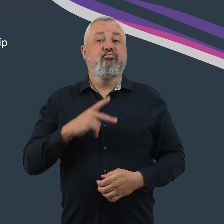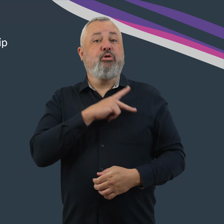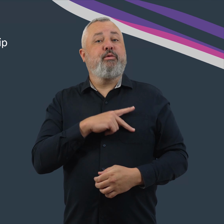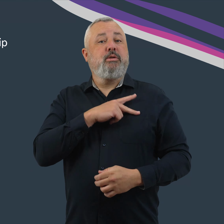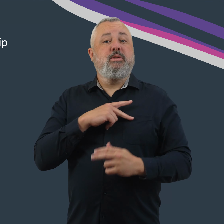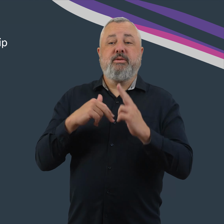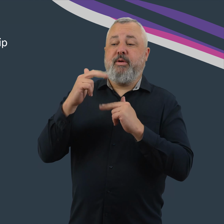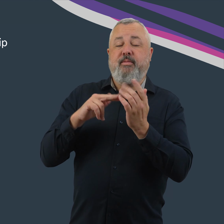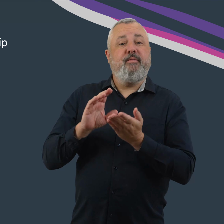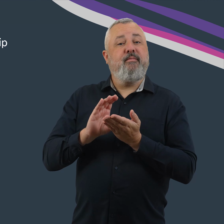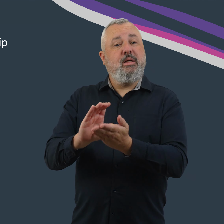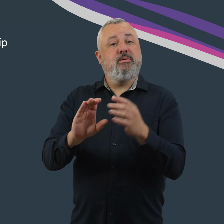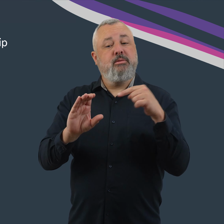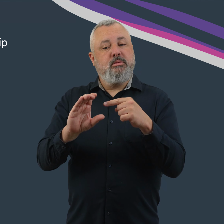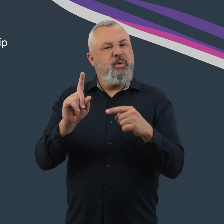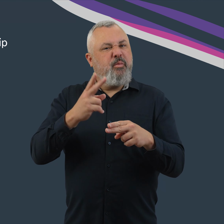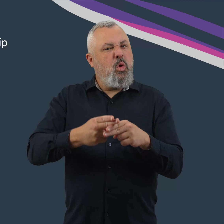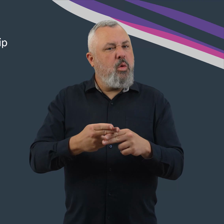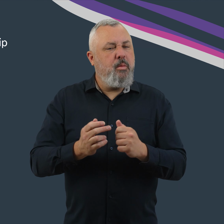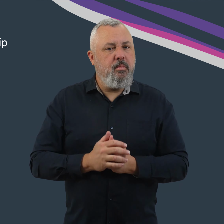What Professional Development Funding can be used for